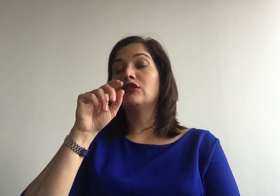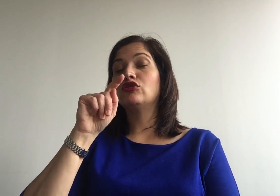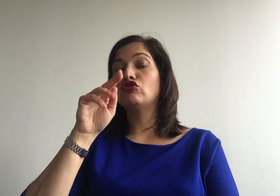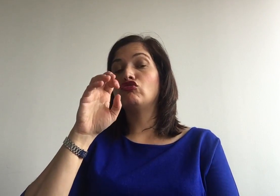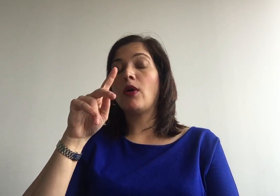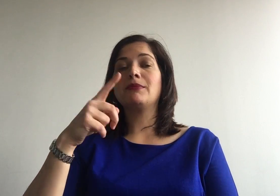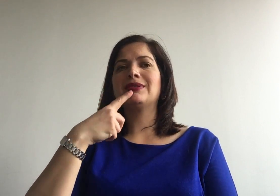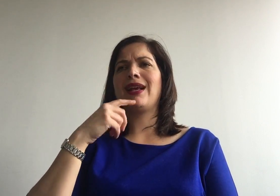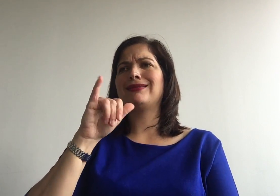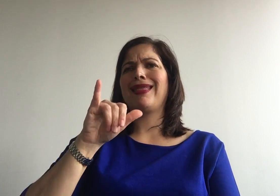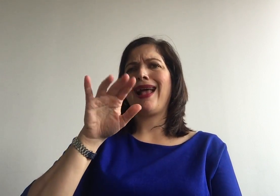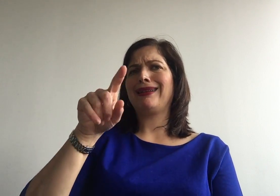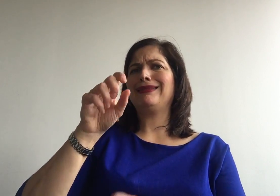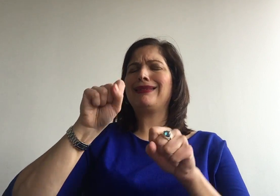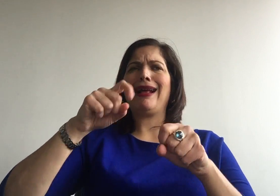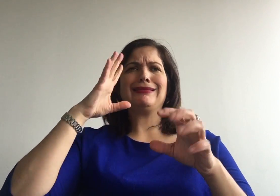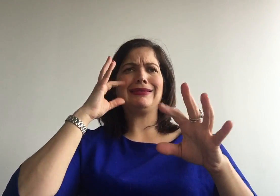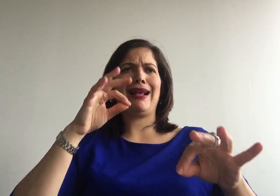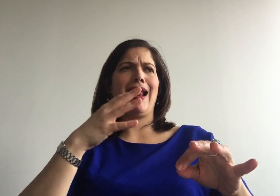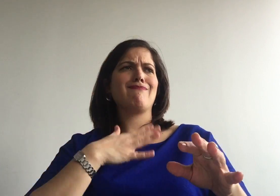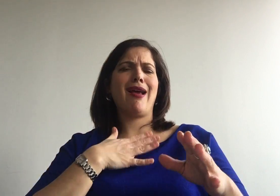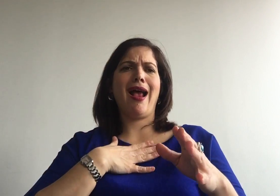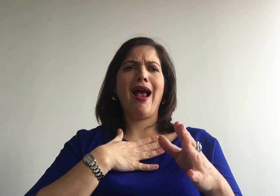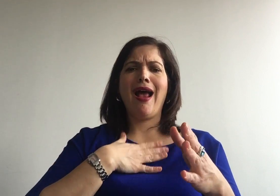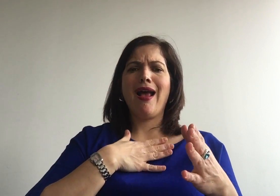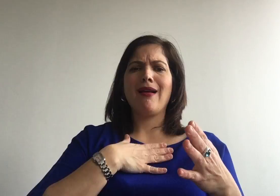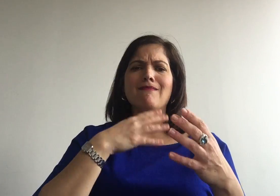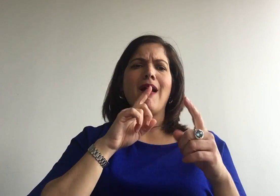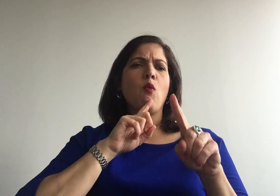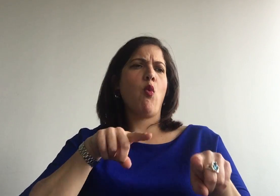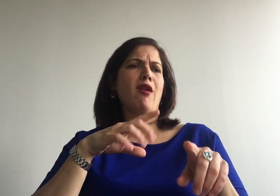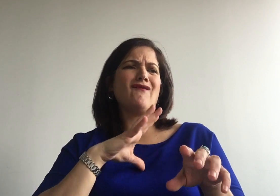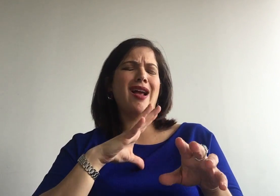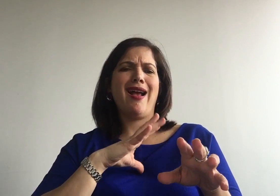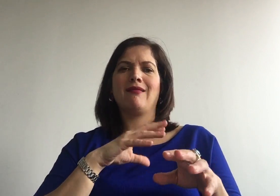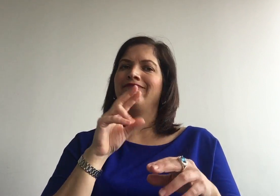President Trump has said that he can decide that his Executive order is constitutional